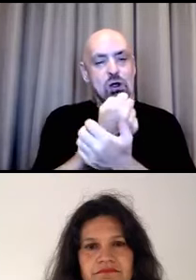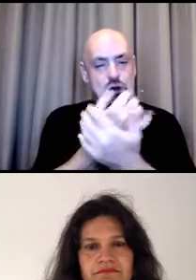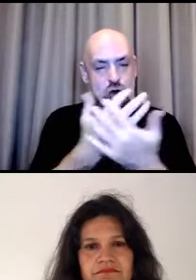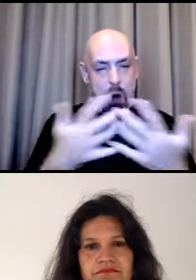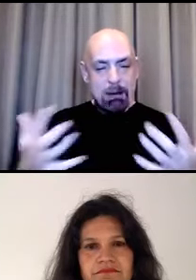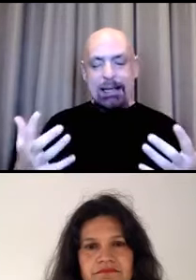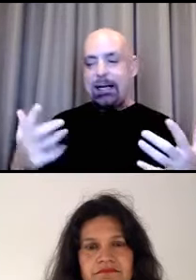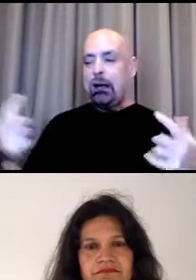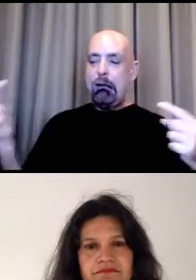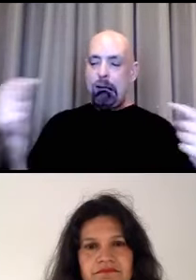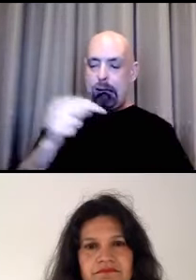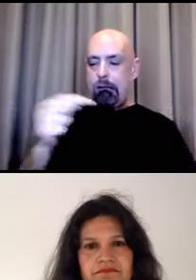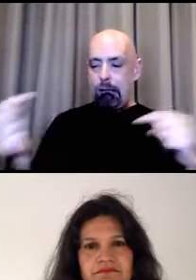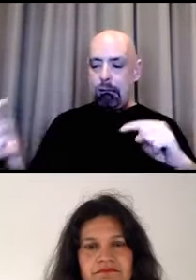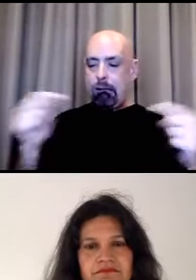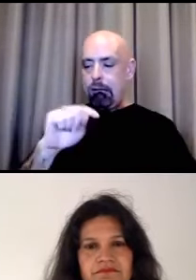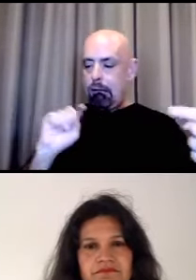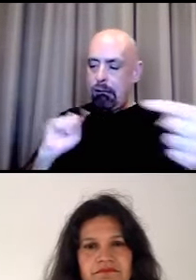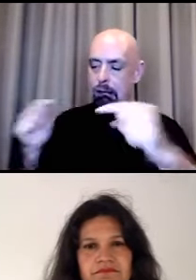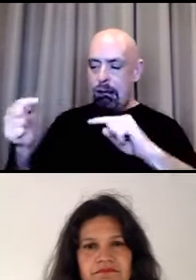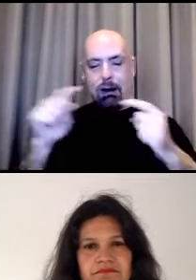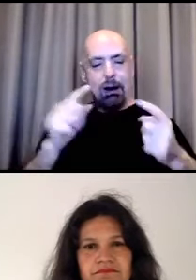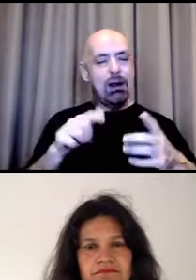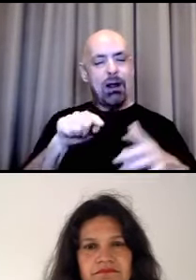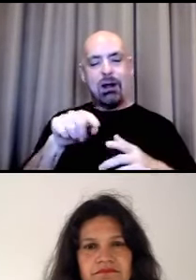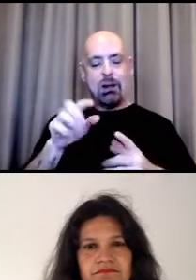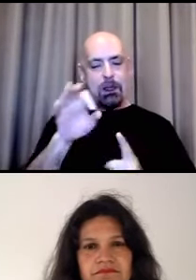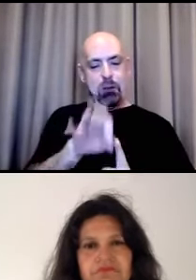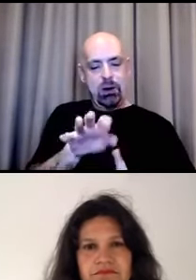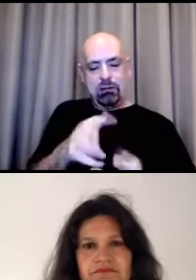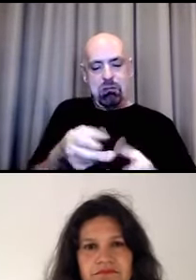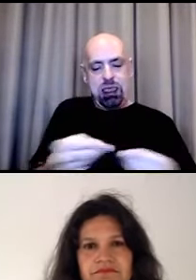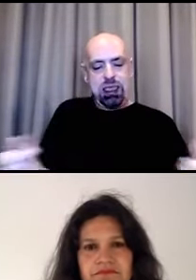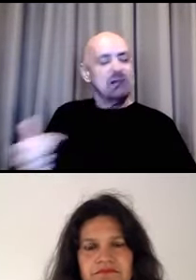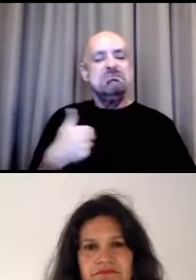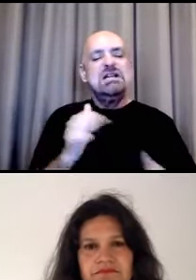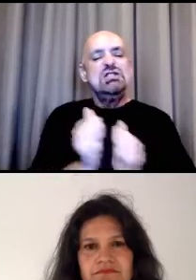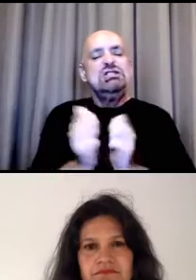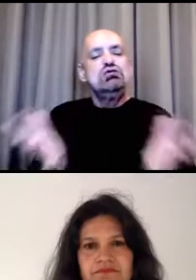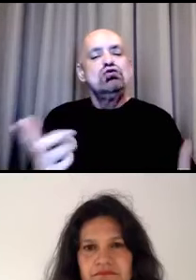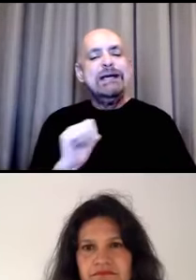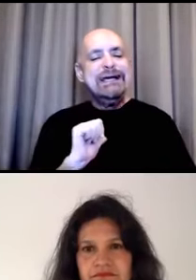the interesting things there is that she is liberating herself